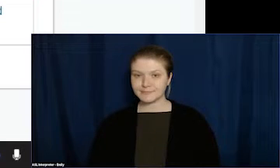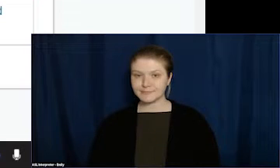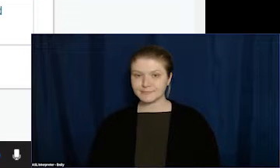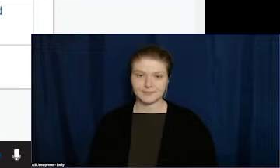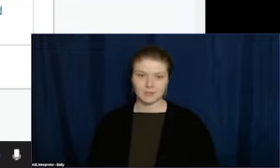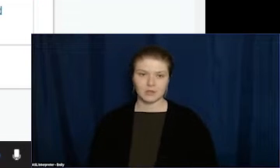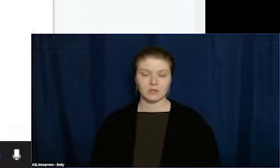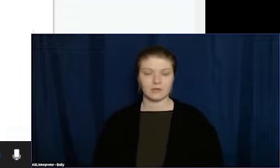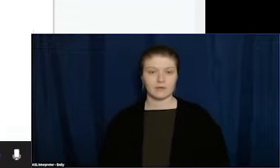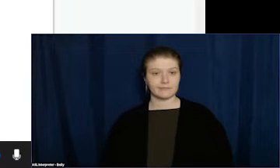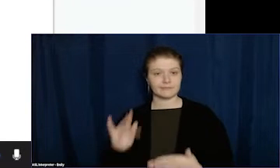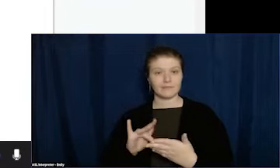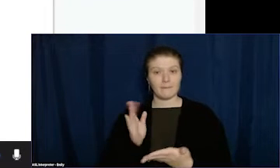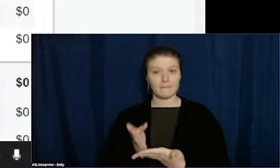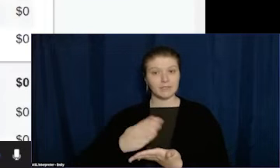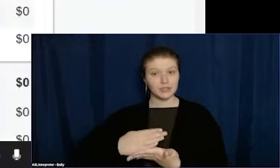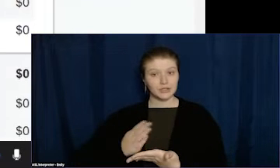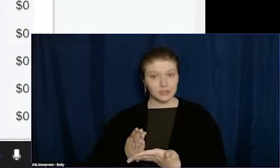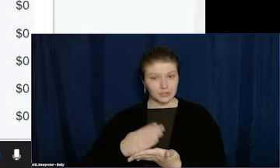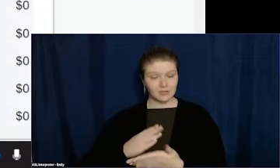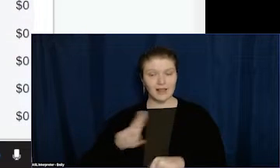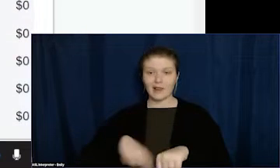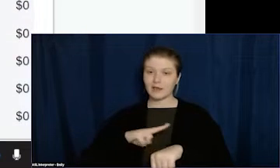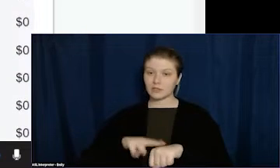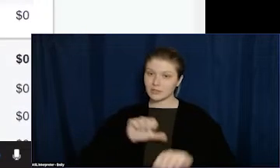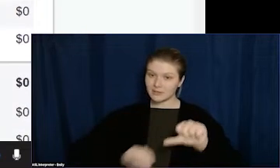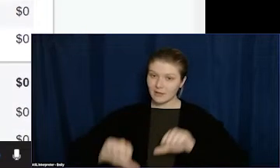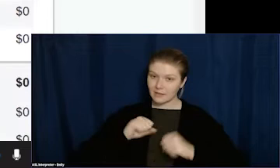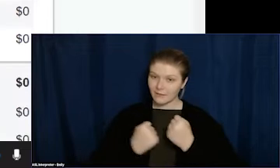So I'm going to click on Budget, I'm going to click on National Science Foundation. And this is what it looks like.